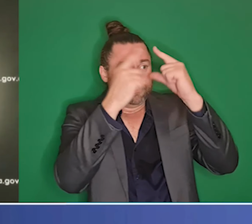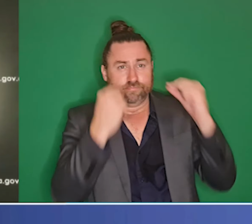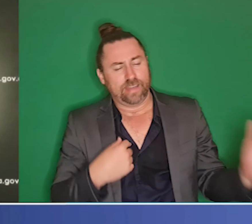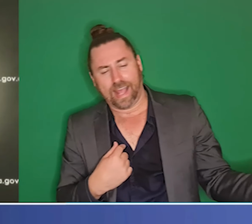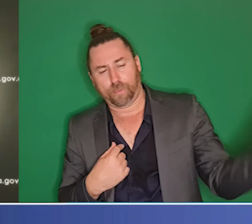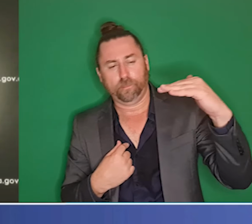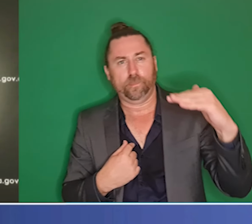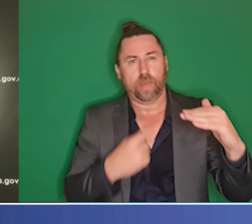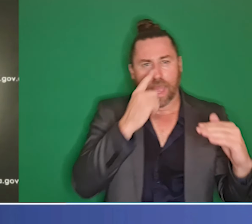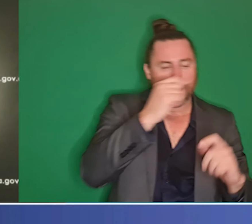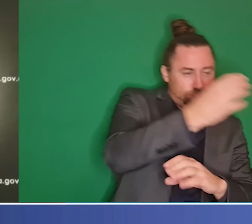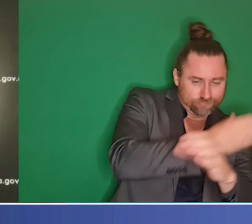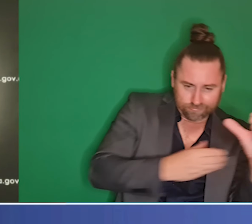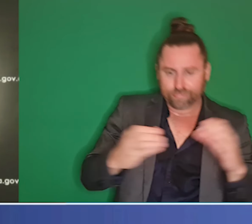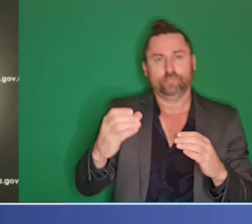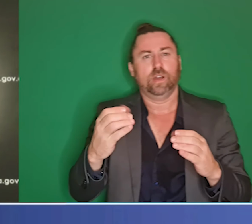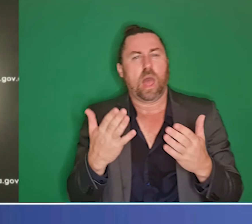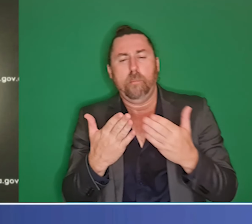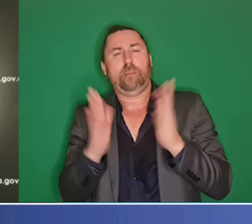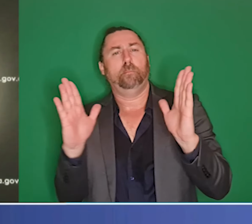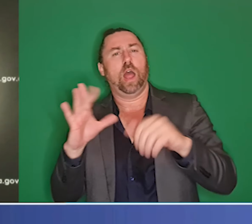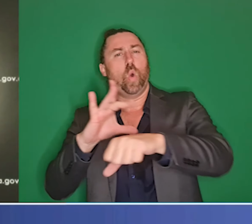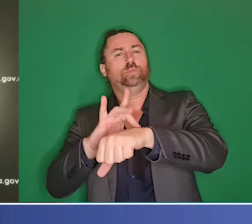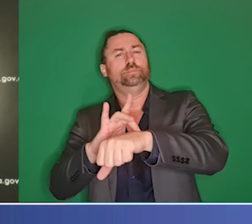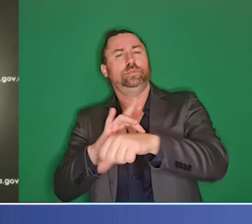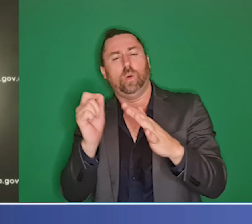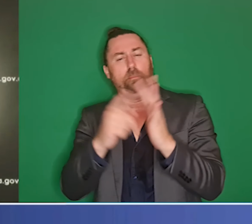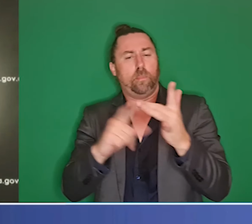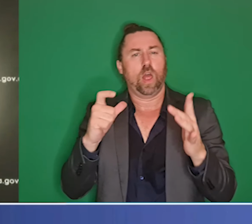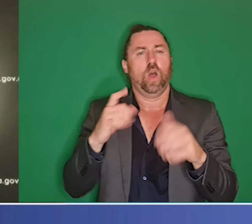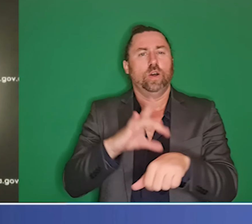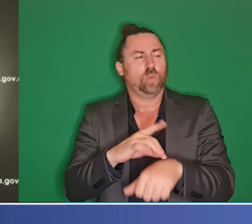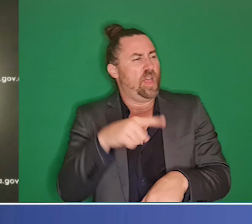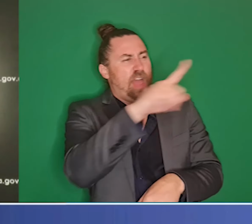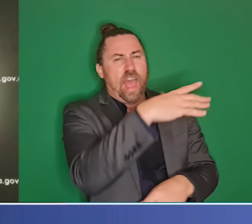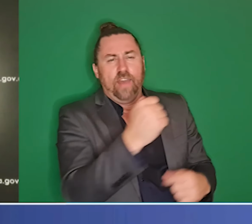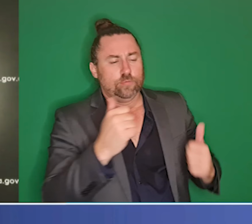those that have the training, the expertise, the skills, the knowledge,